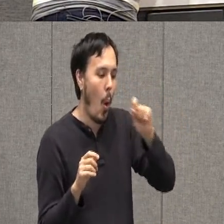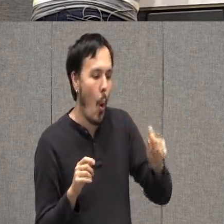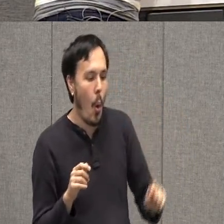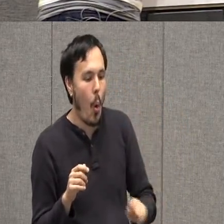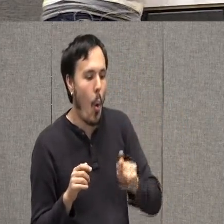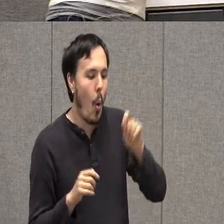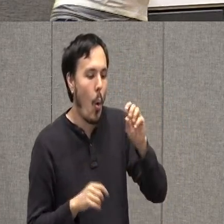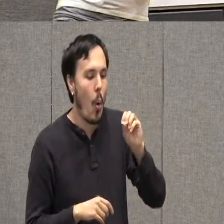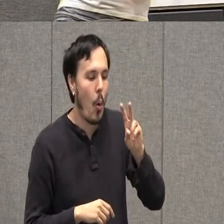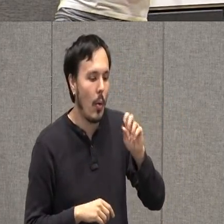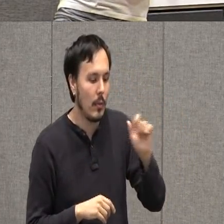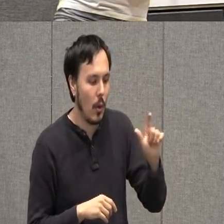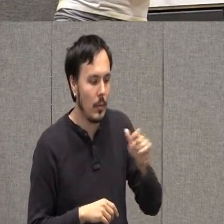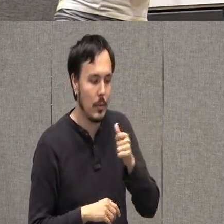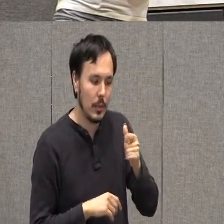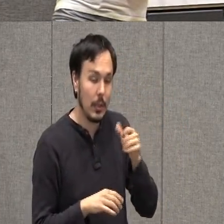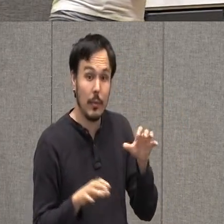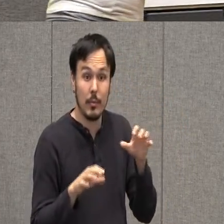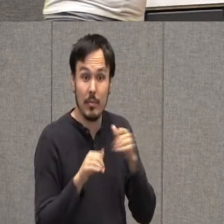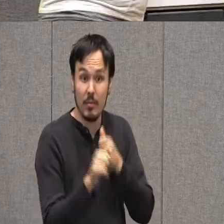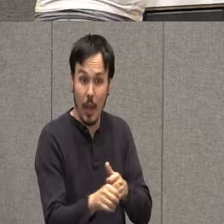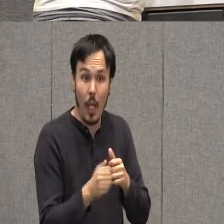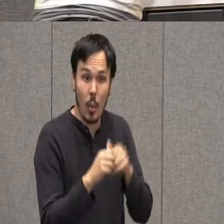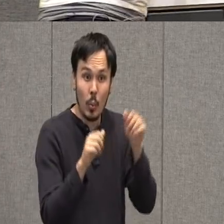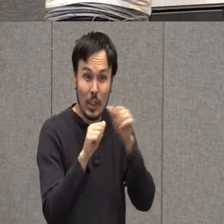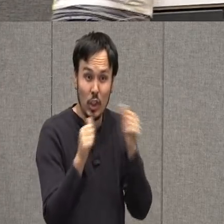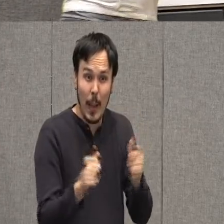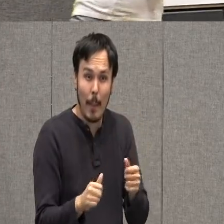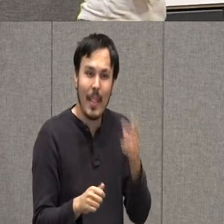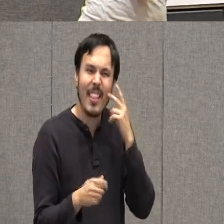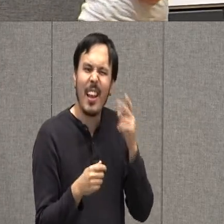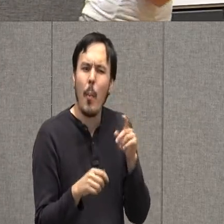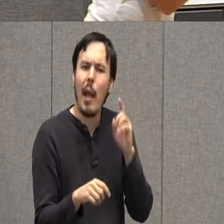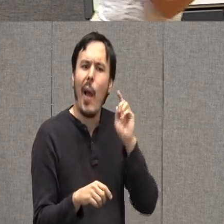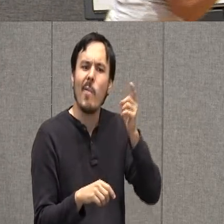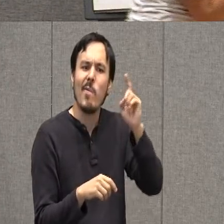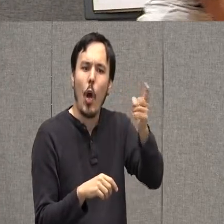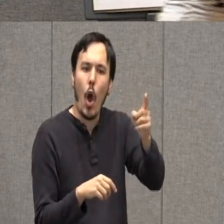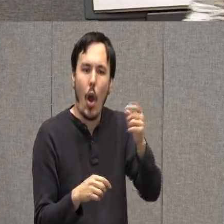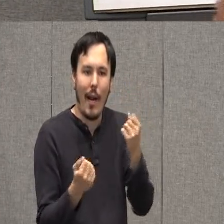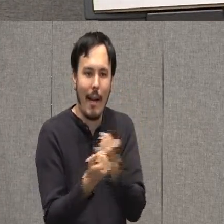And when you're sort of doing it with shapes, you really have to think about how far you're drawing everything.